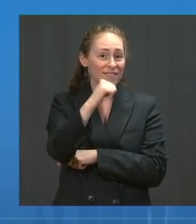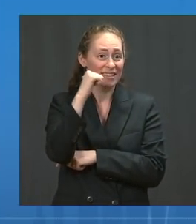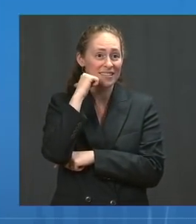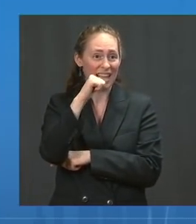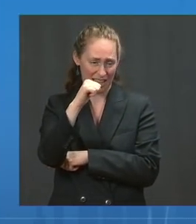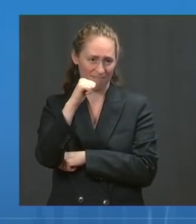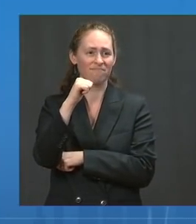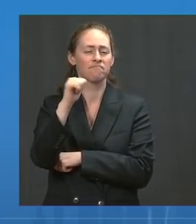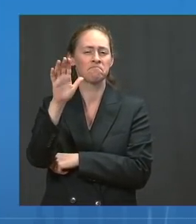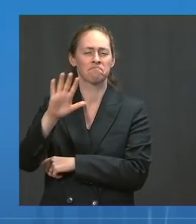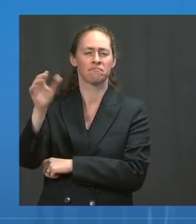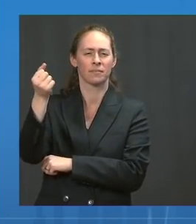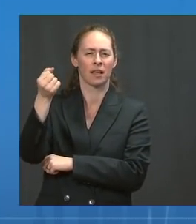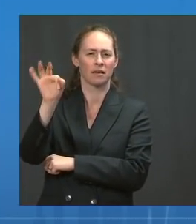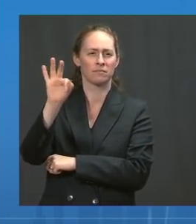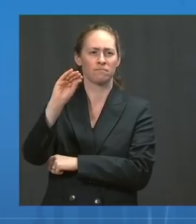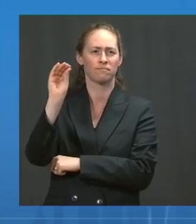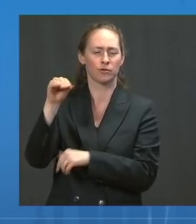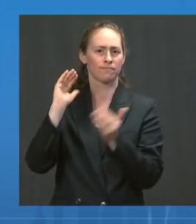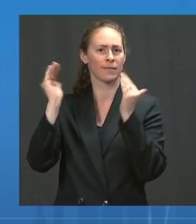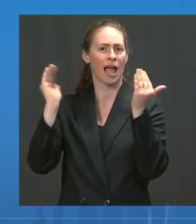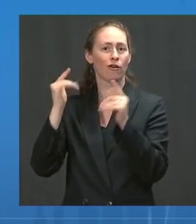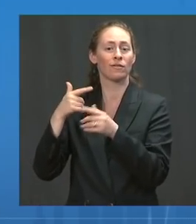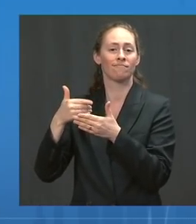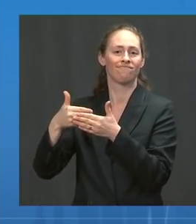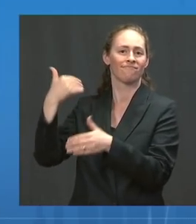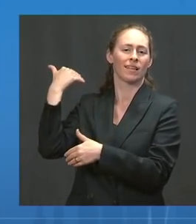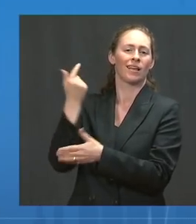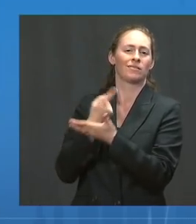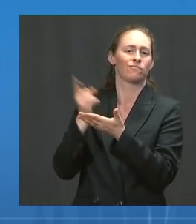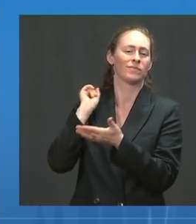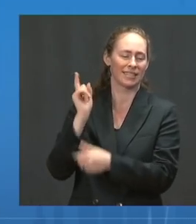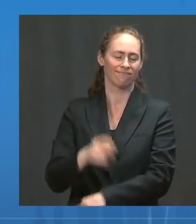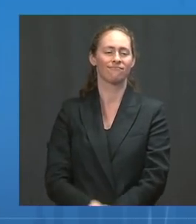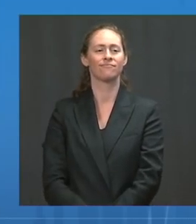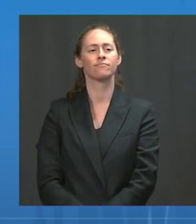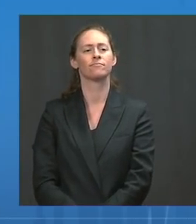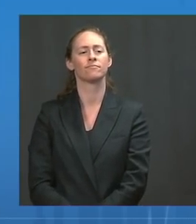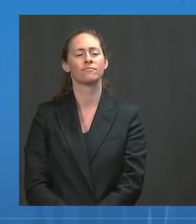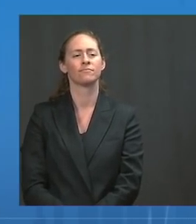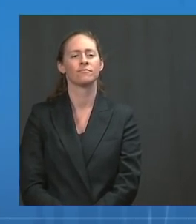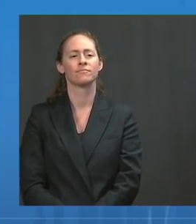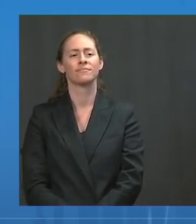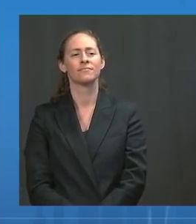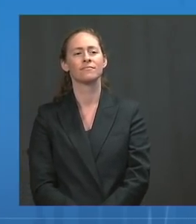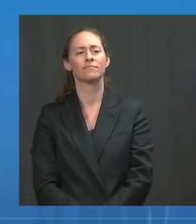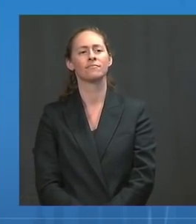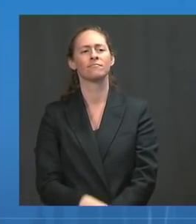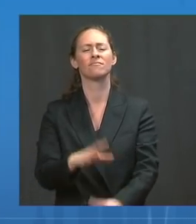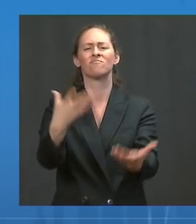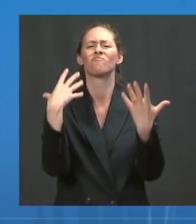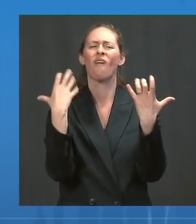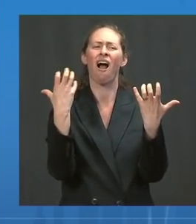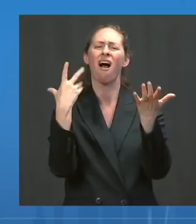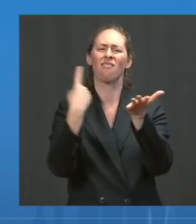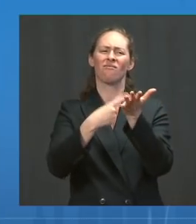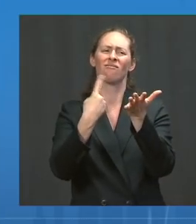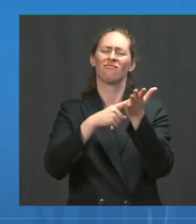from the previous seven-day period. Today, I want to speak about our need to come together against a common enemy --